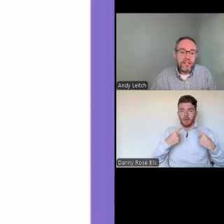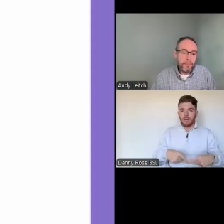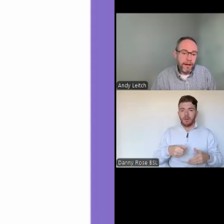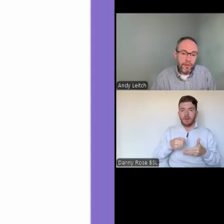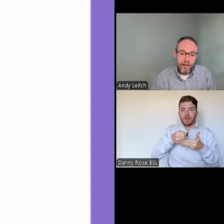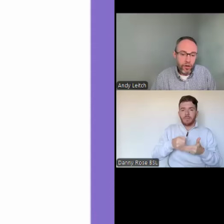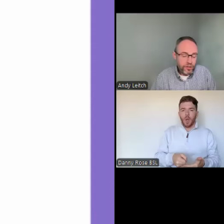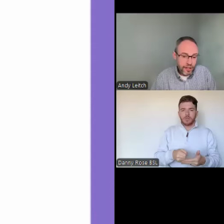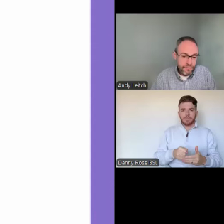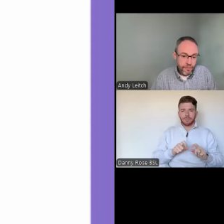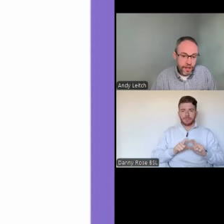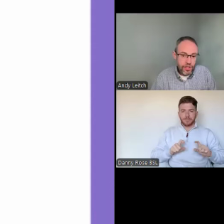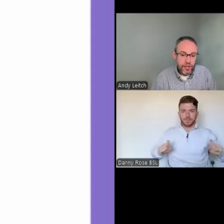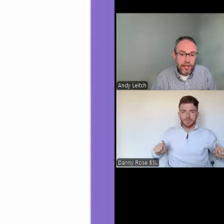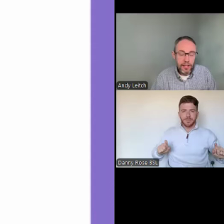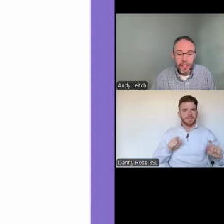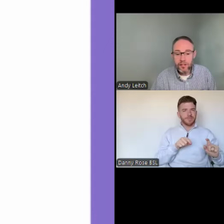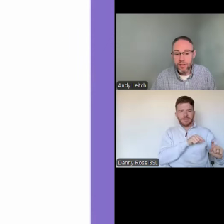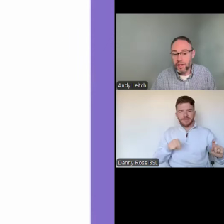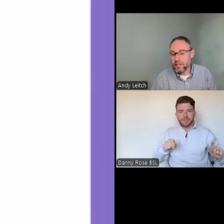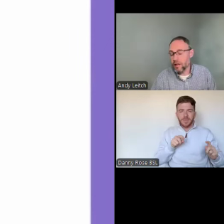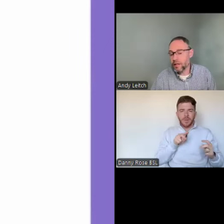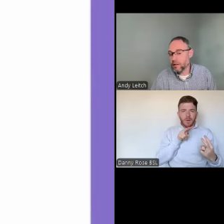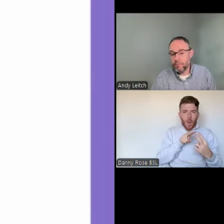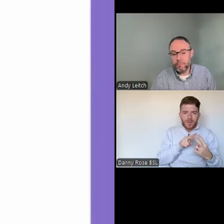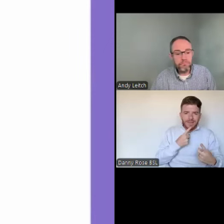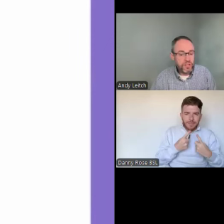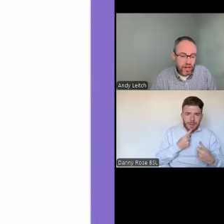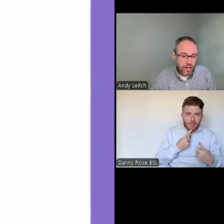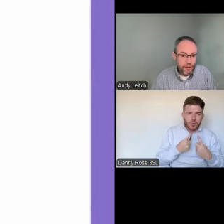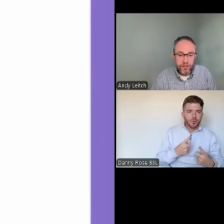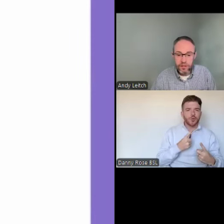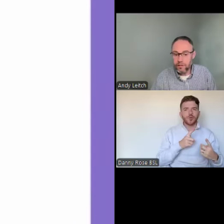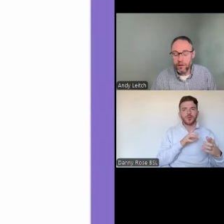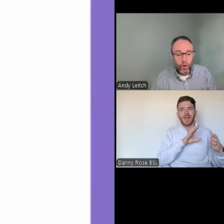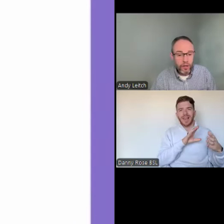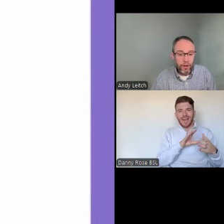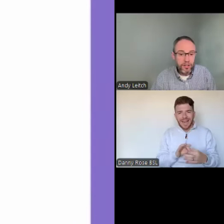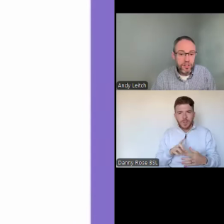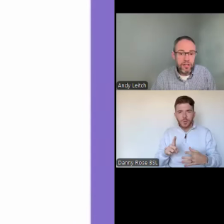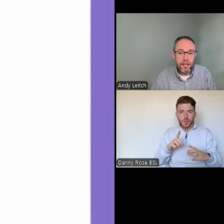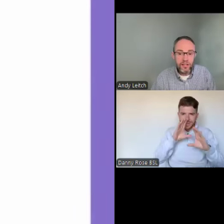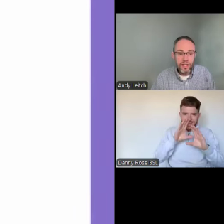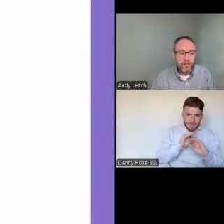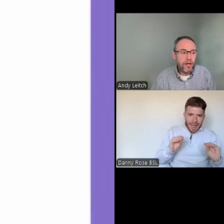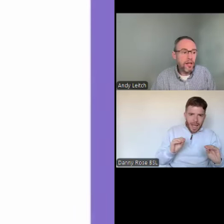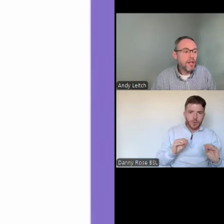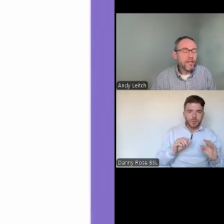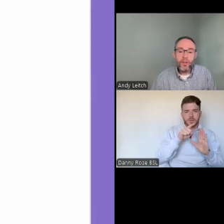That typically would have contact information and links to things like disclaimers and cookie policies, et cetera.